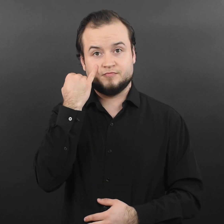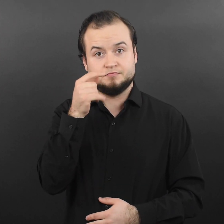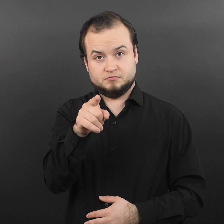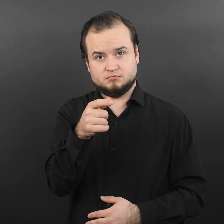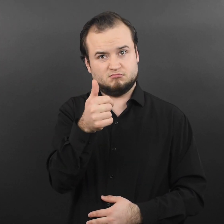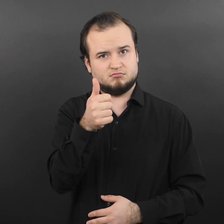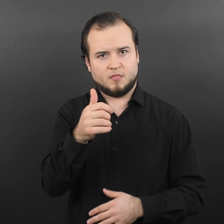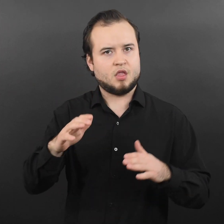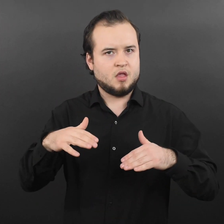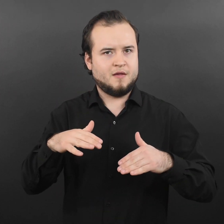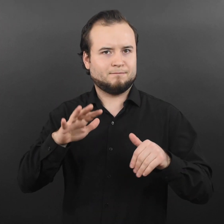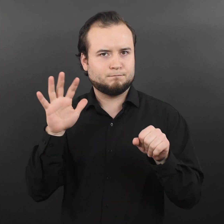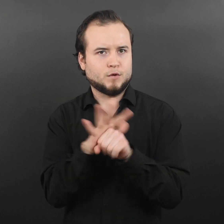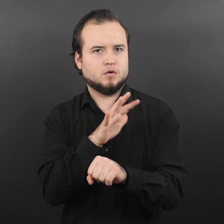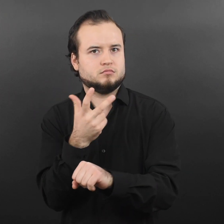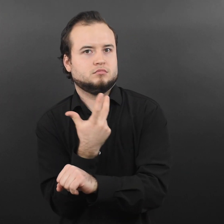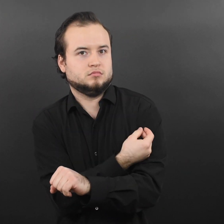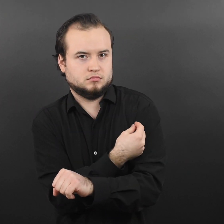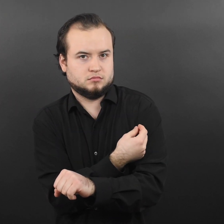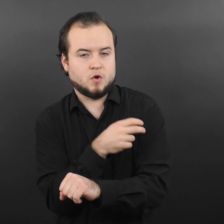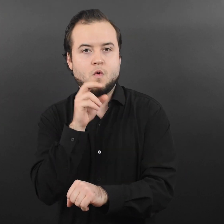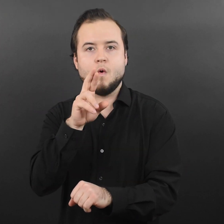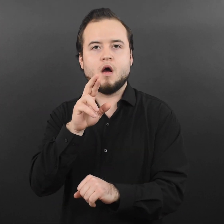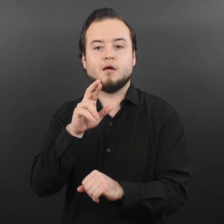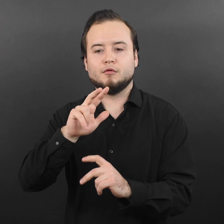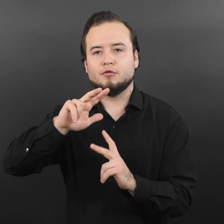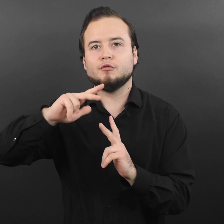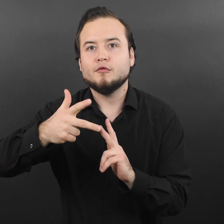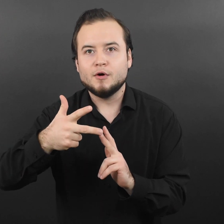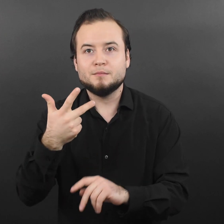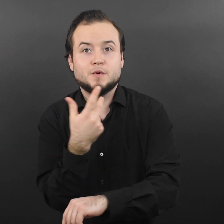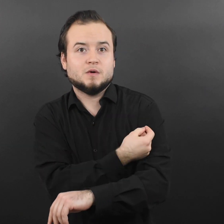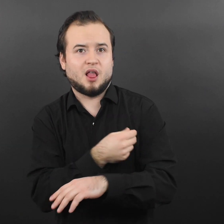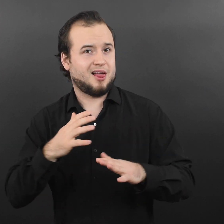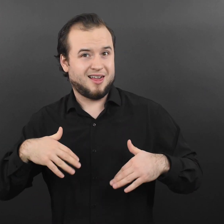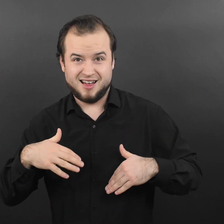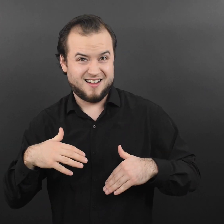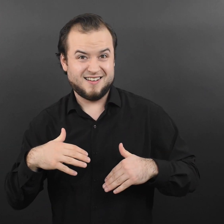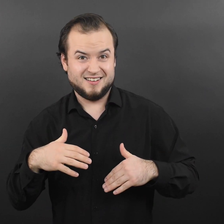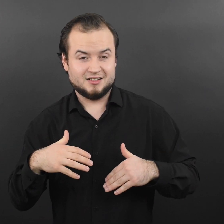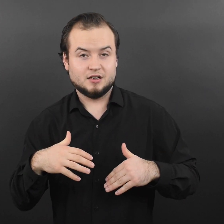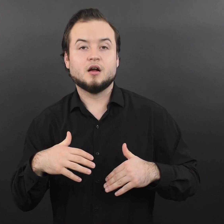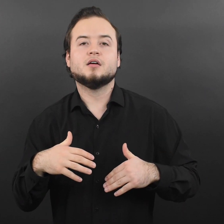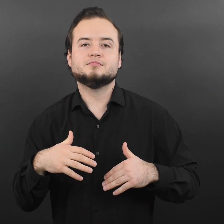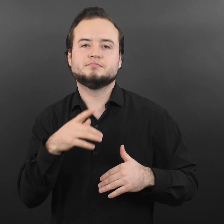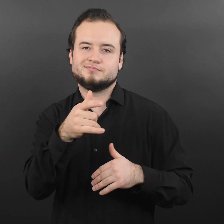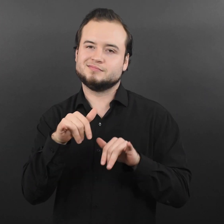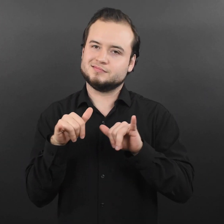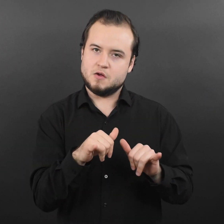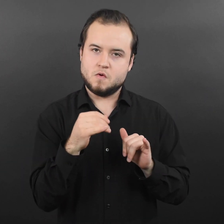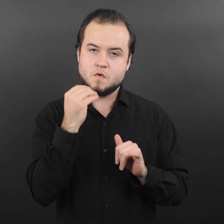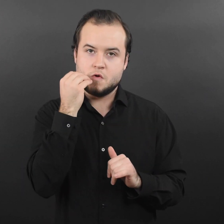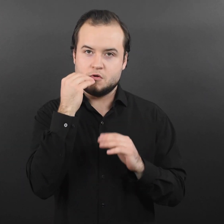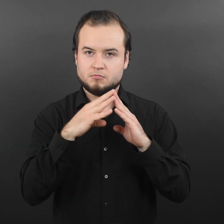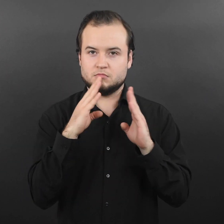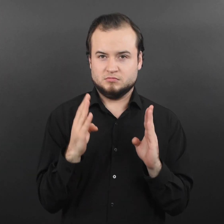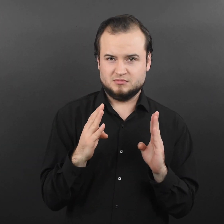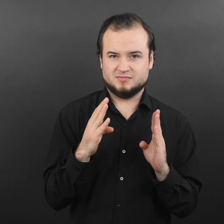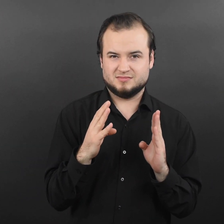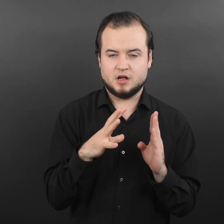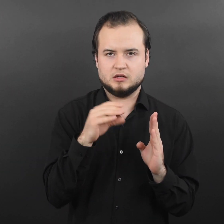If you are not fully vaccinated or boosted when due, stay home and away from others